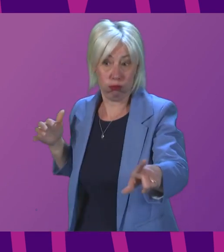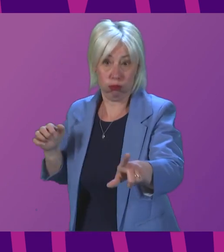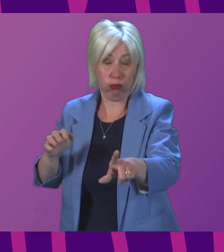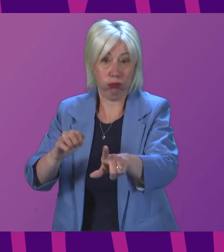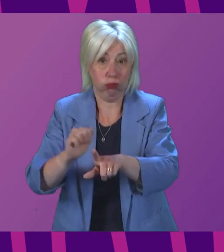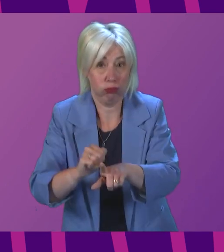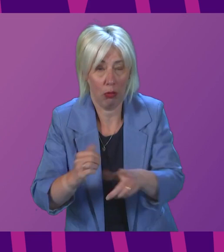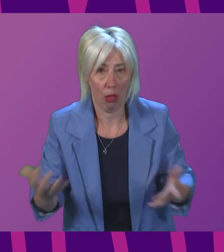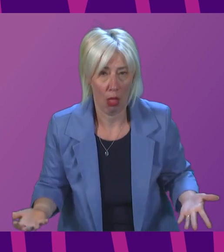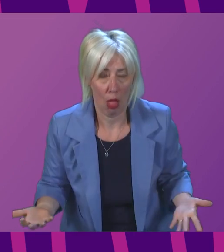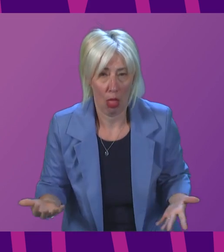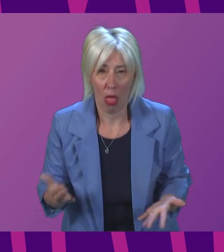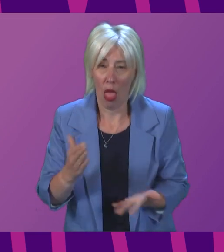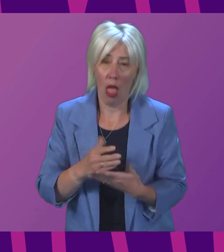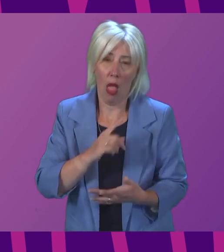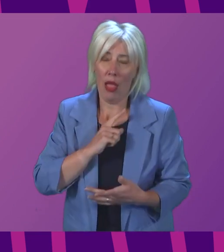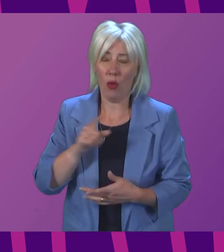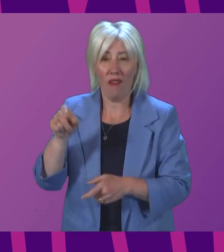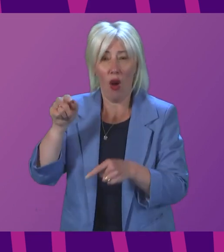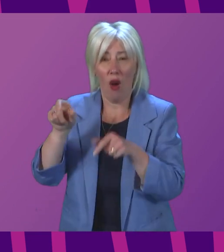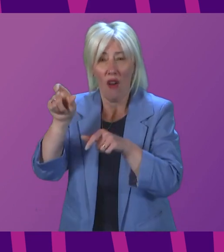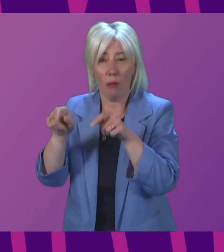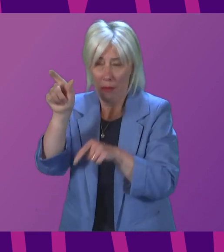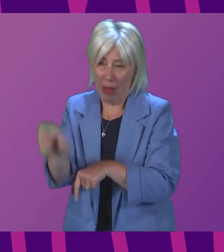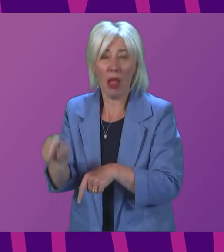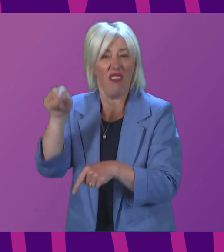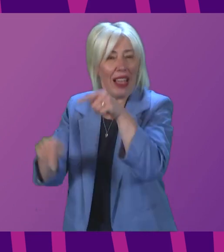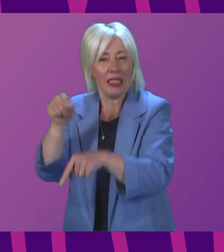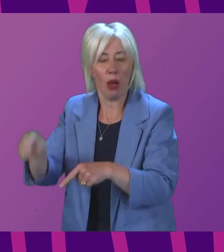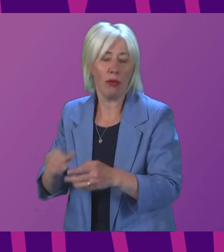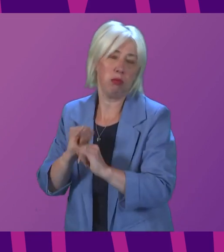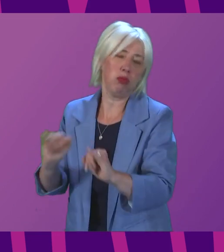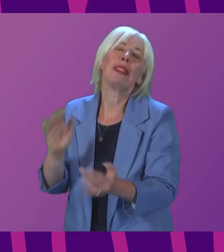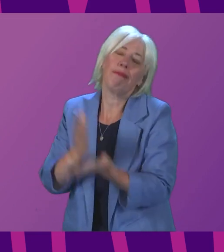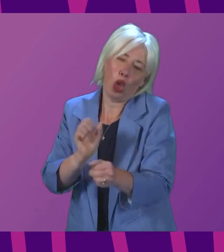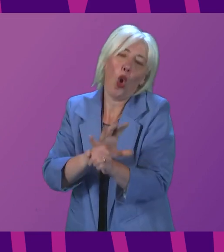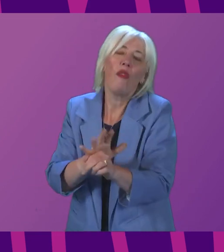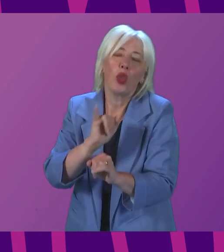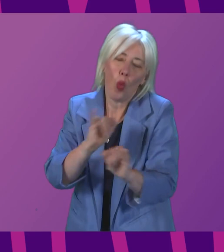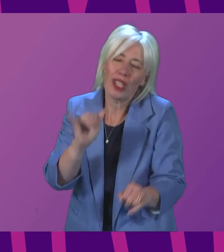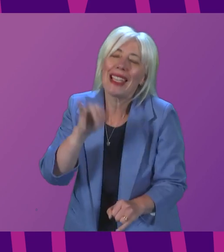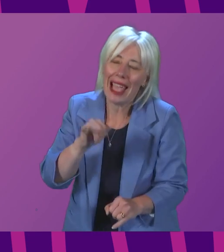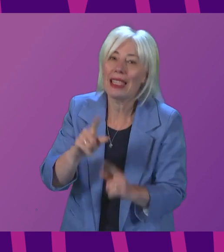is cleared, which just prolongs the agony for victims. Of course Covid has made the situation worse, but there were tens of thousands of cases